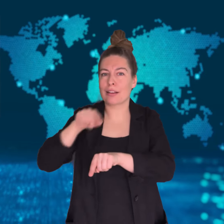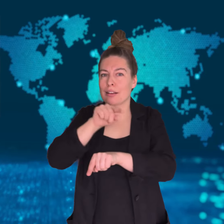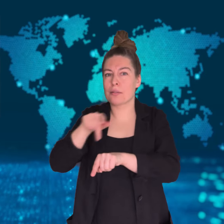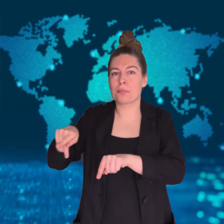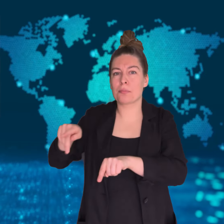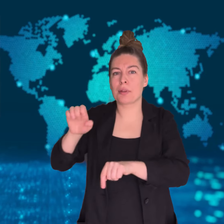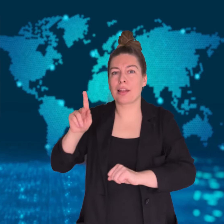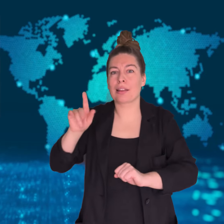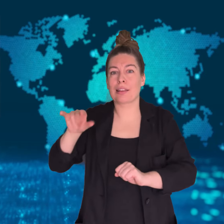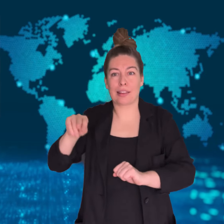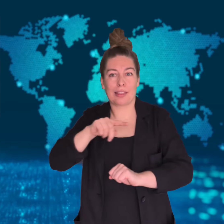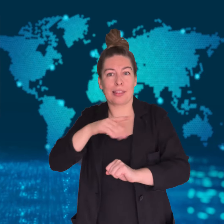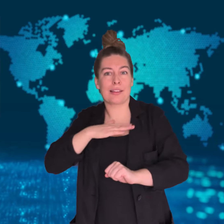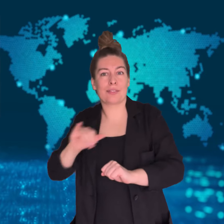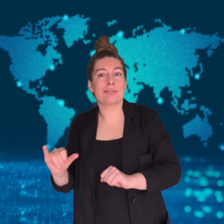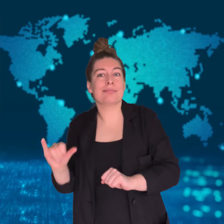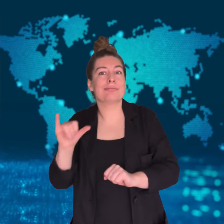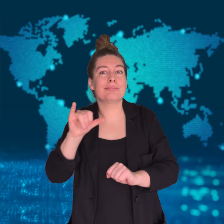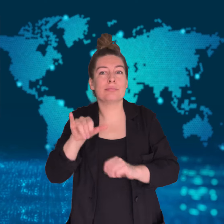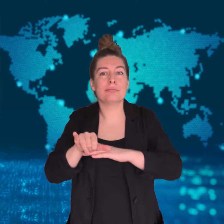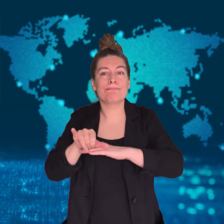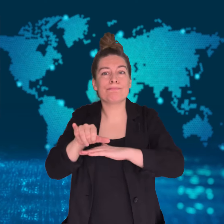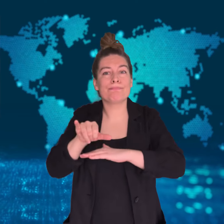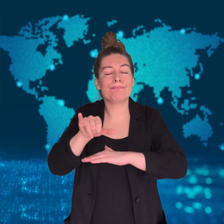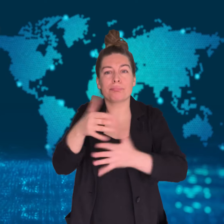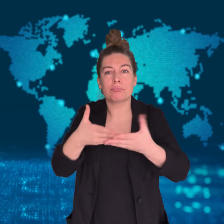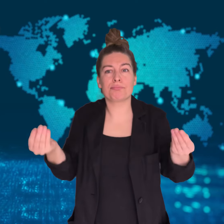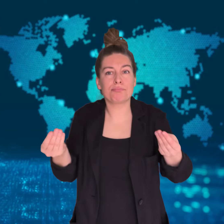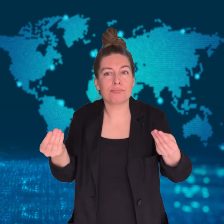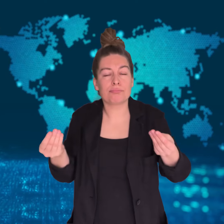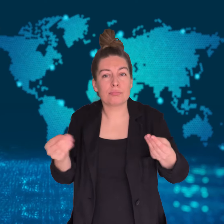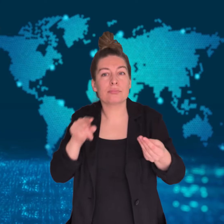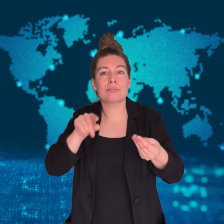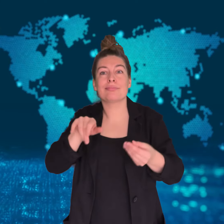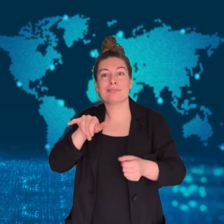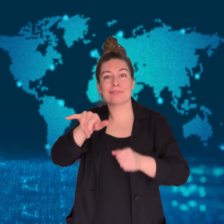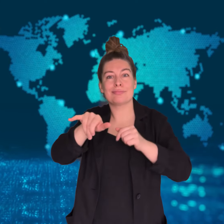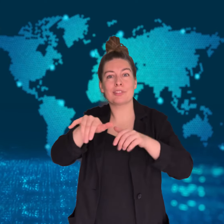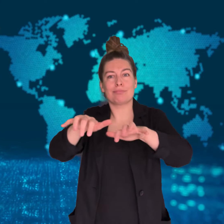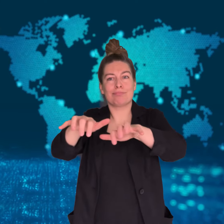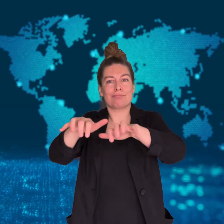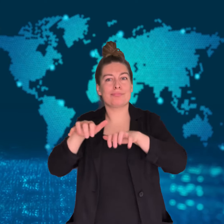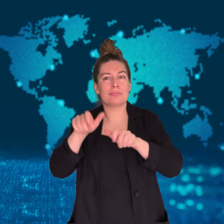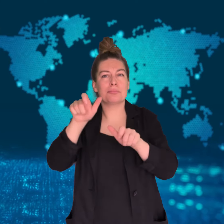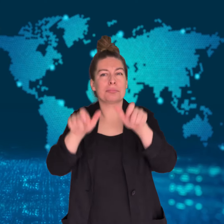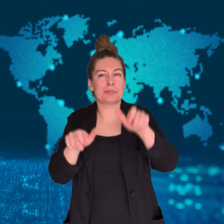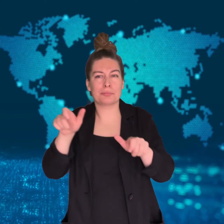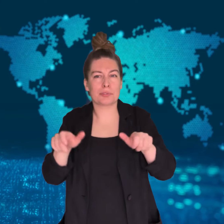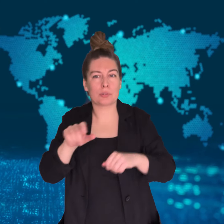travel from Kuala Lumpur to Beijing.